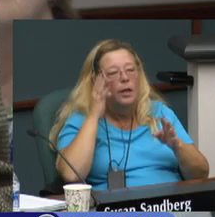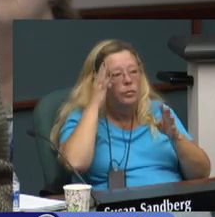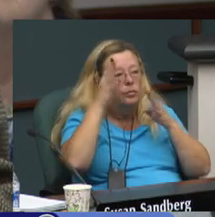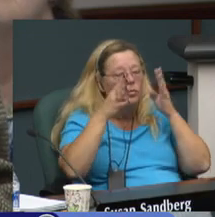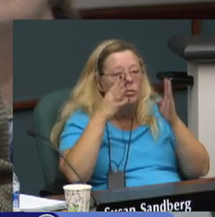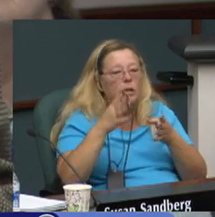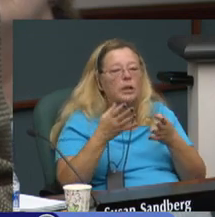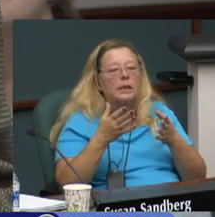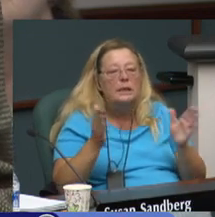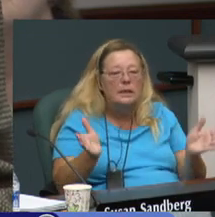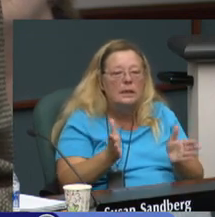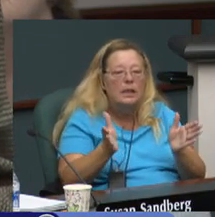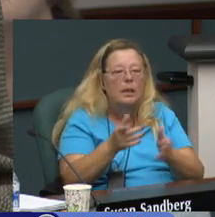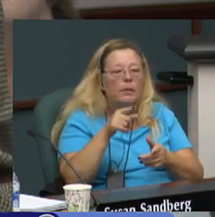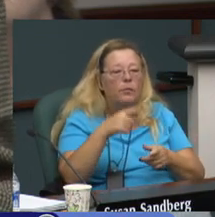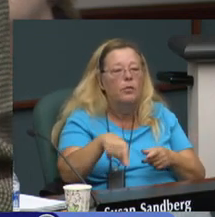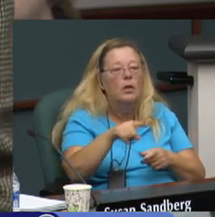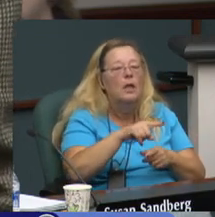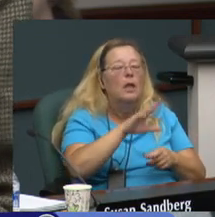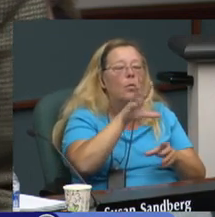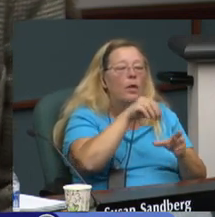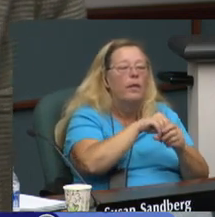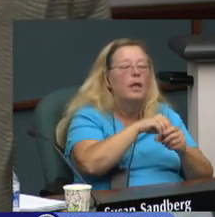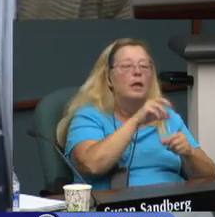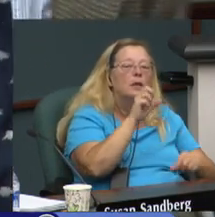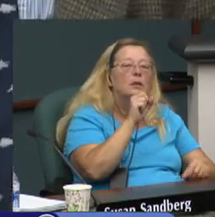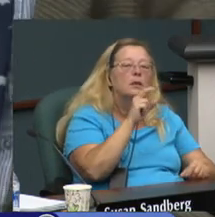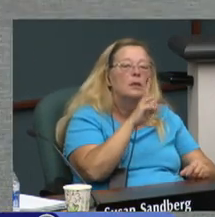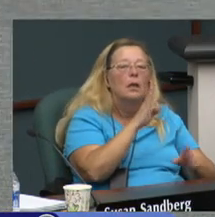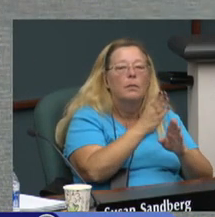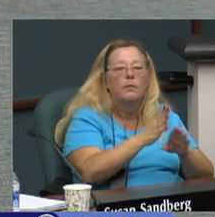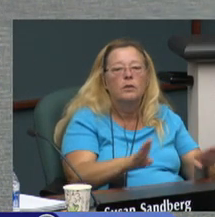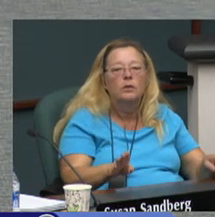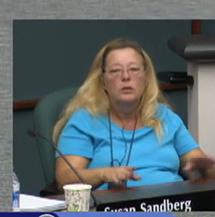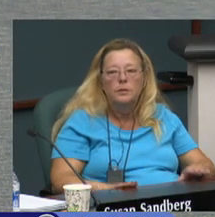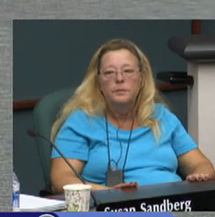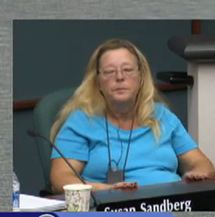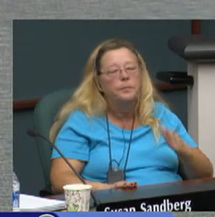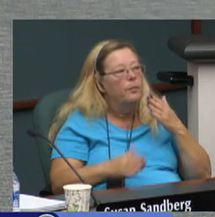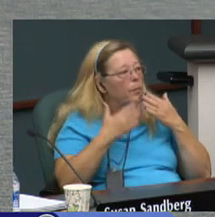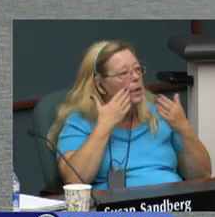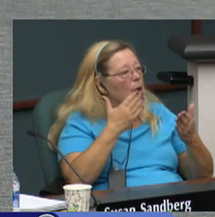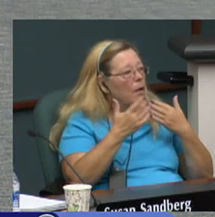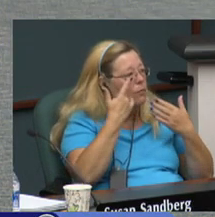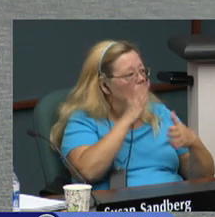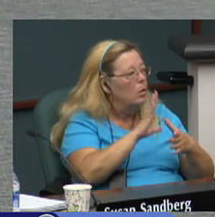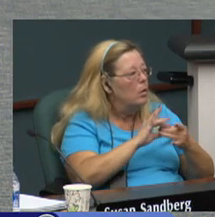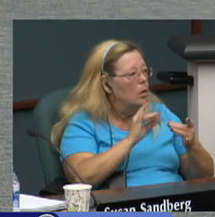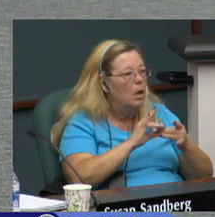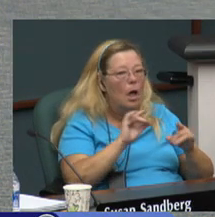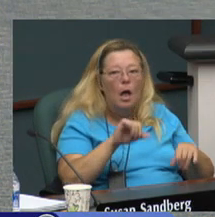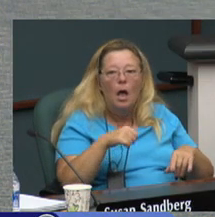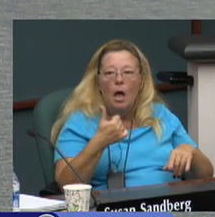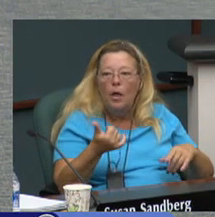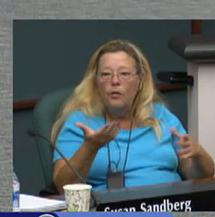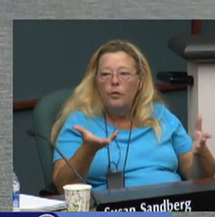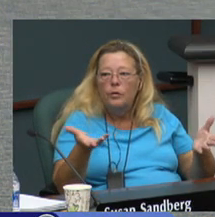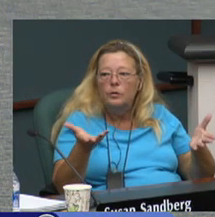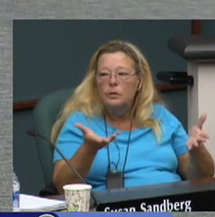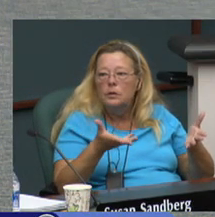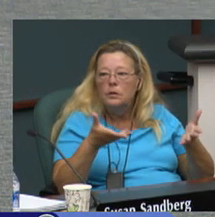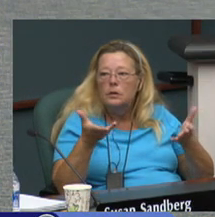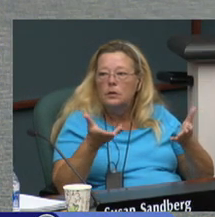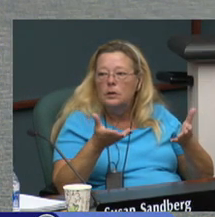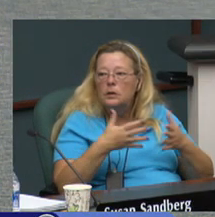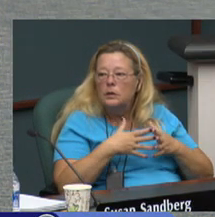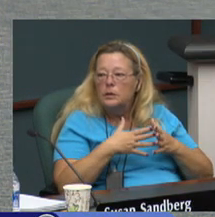within subdivisions thank you thank you for your comment are there others okay